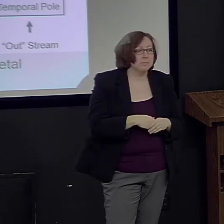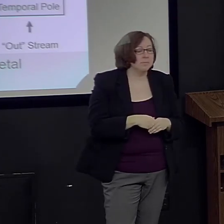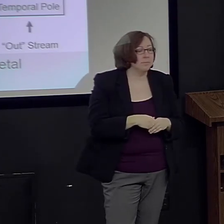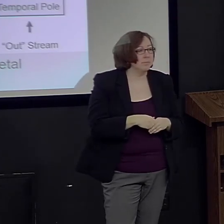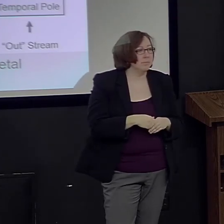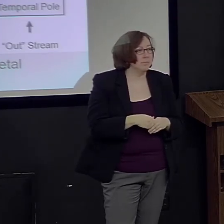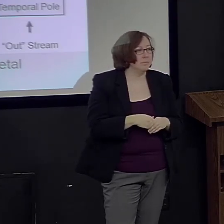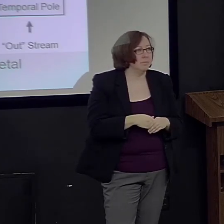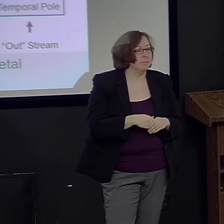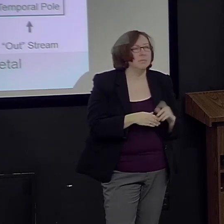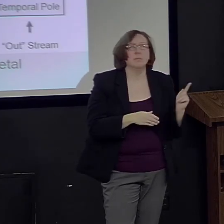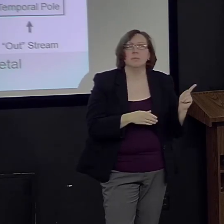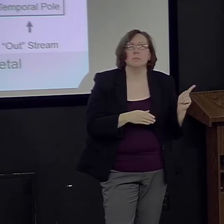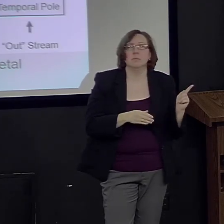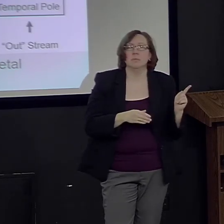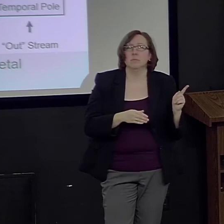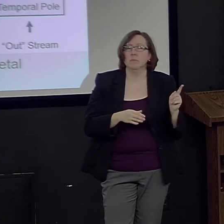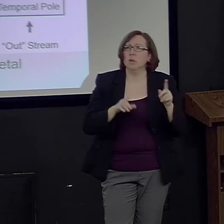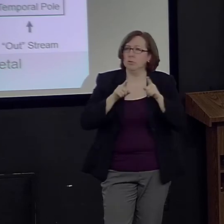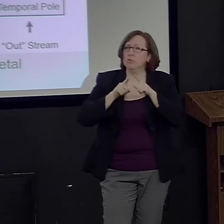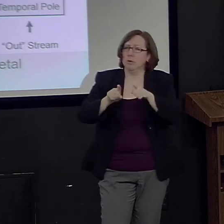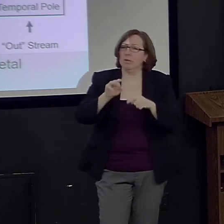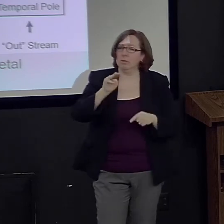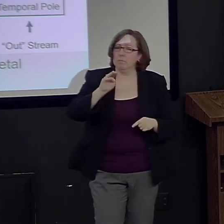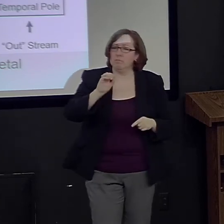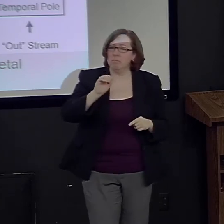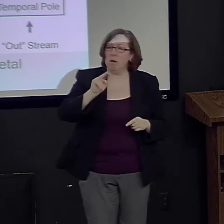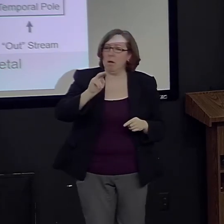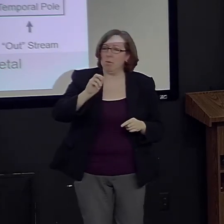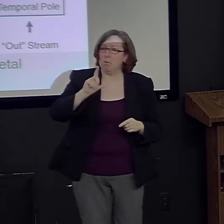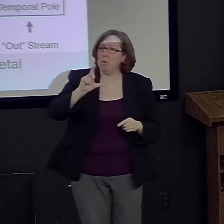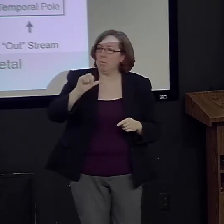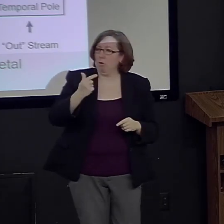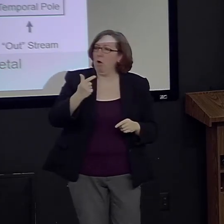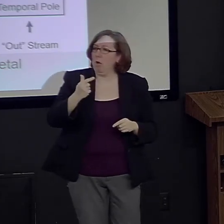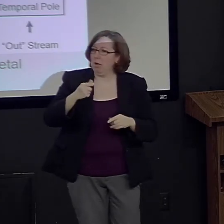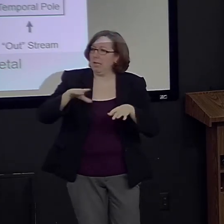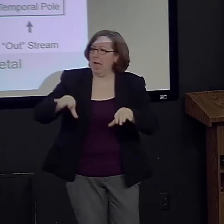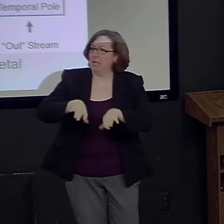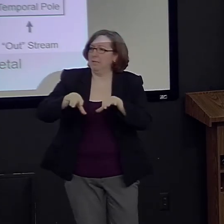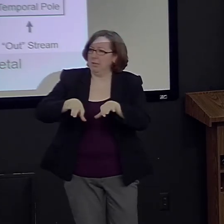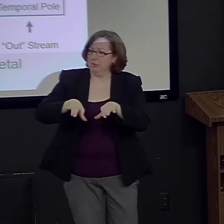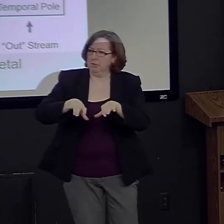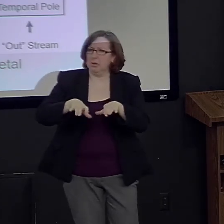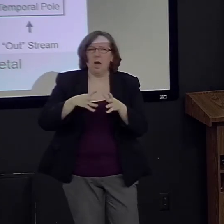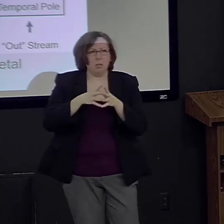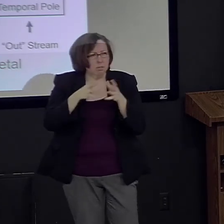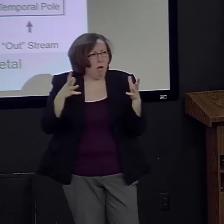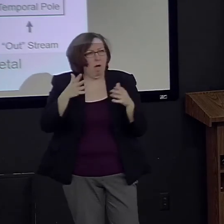no, in the monologue activity, there was a lot of frontal lobe noise,